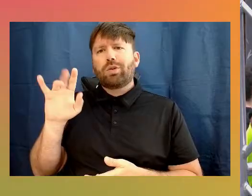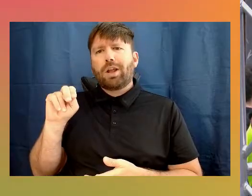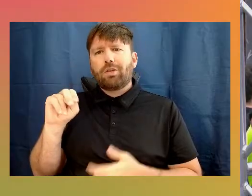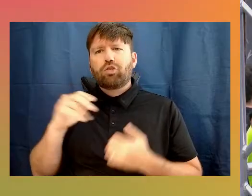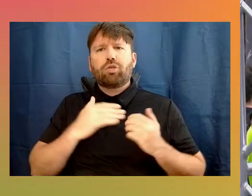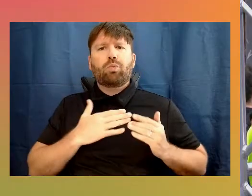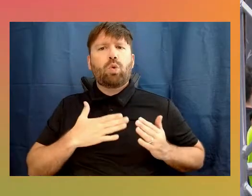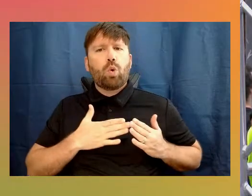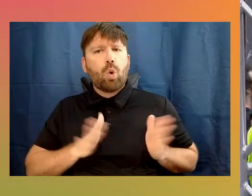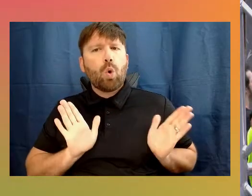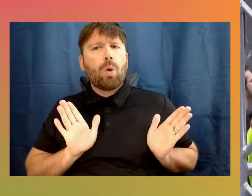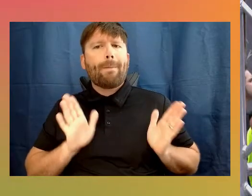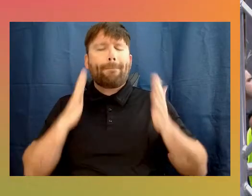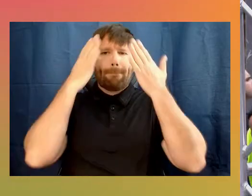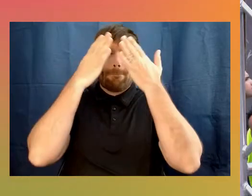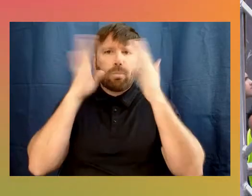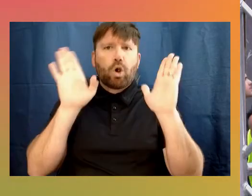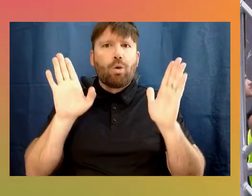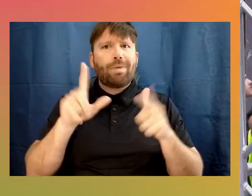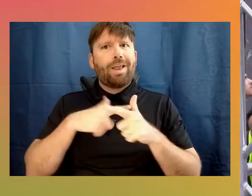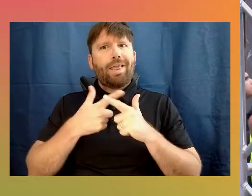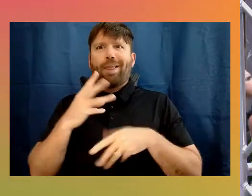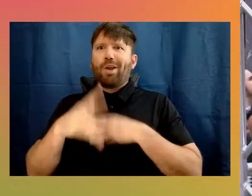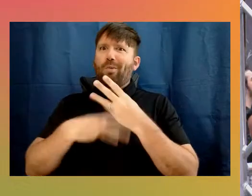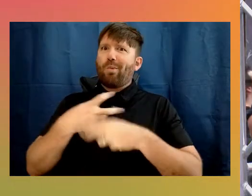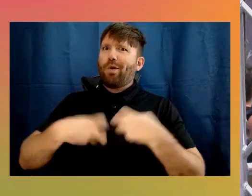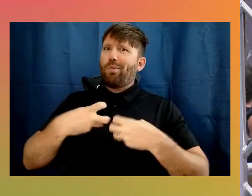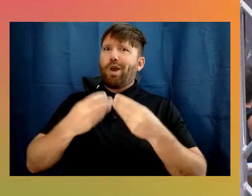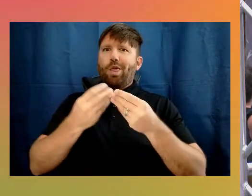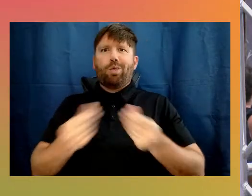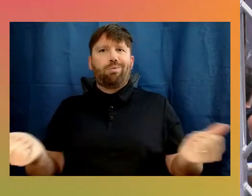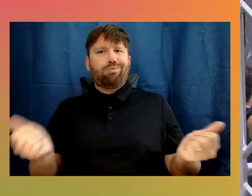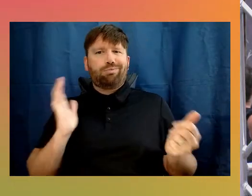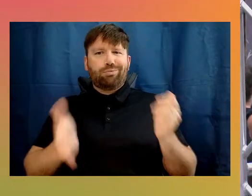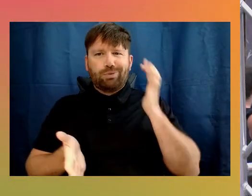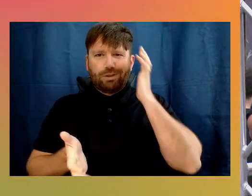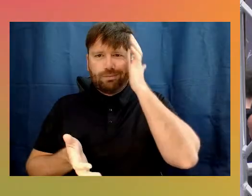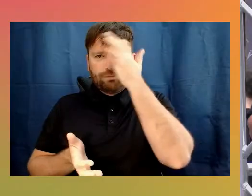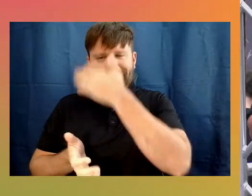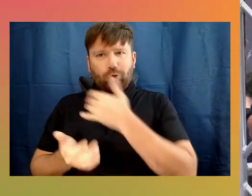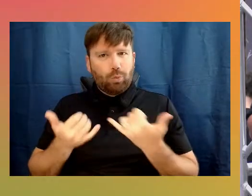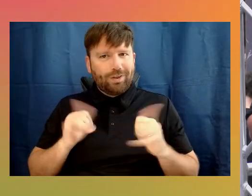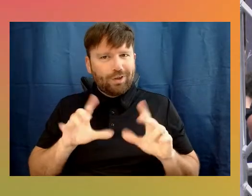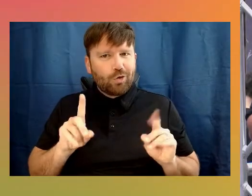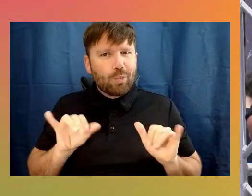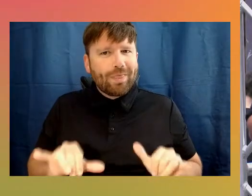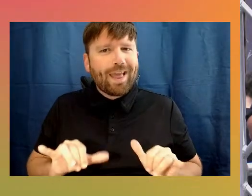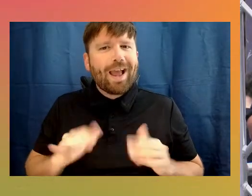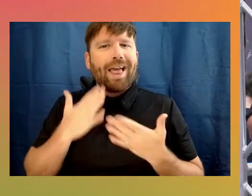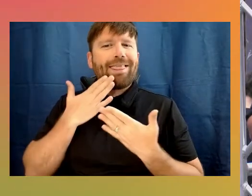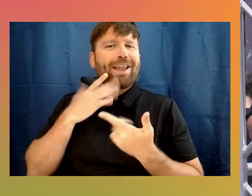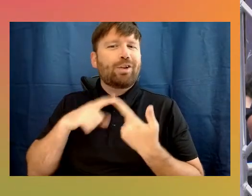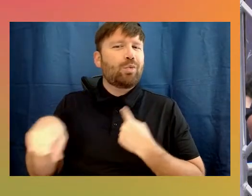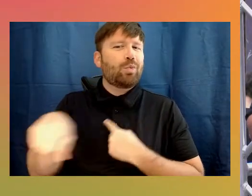TO THIS THAT WE WOULD COME TO THE CENTER OF THE SQUARE, OPEN OUR HEARTS AND MINDS AND SOLVE ALL OF THE WORLD'S PROBLEMS JUST